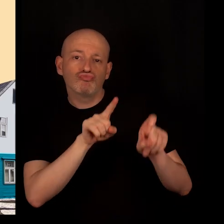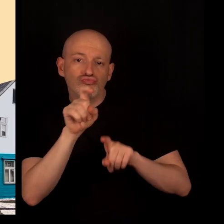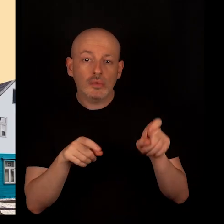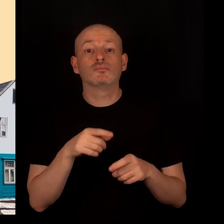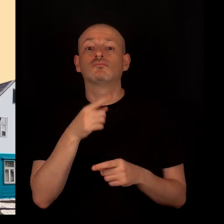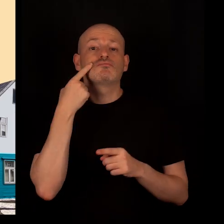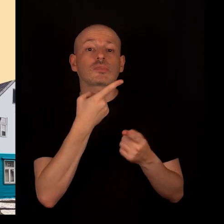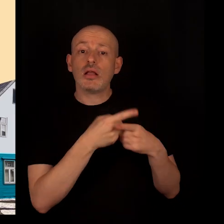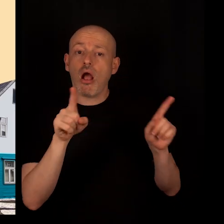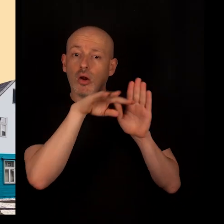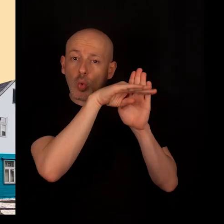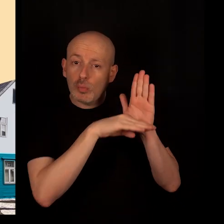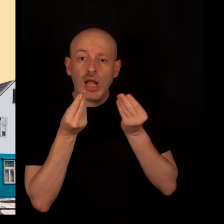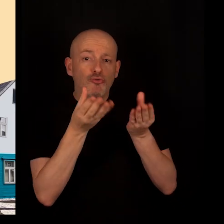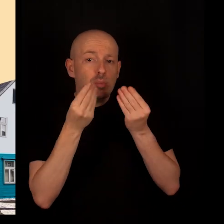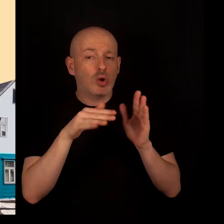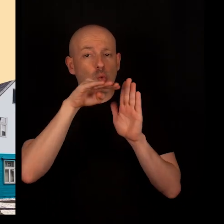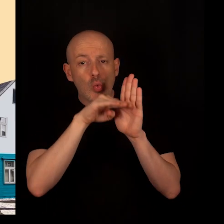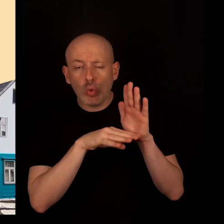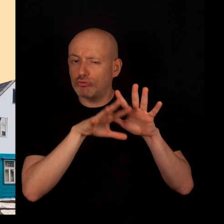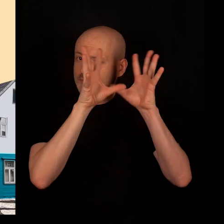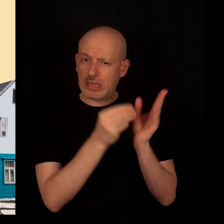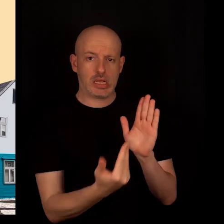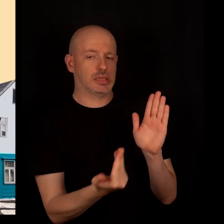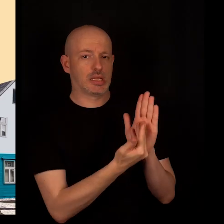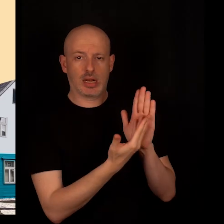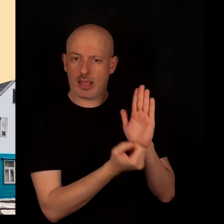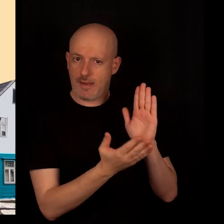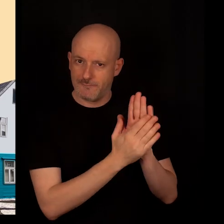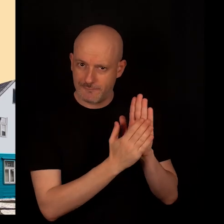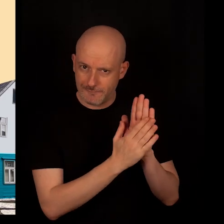Check the call document. All information, all rules are there.